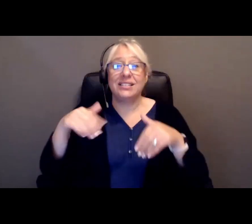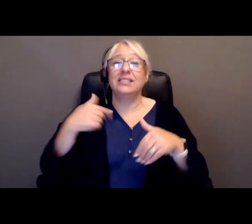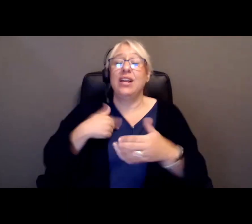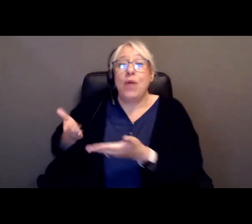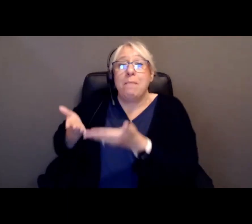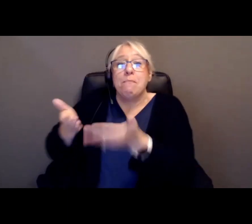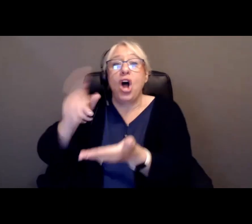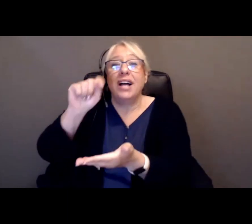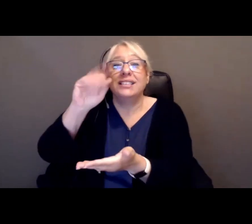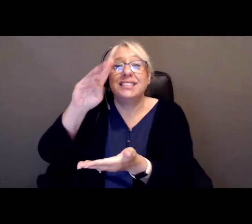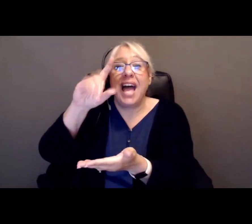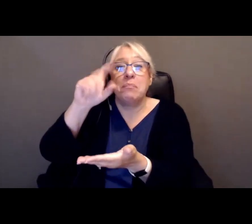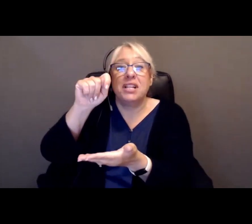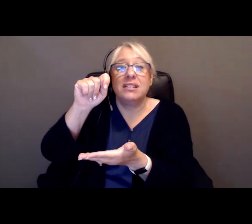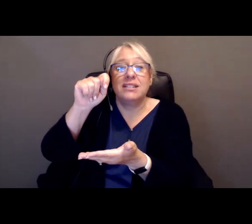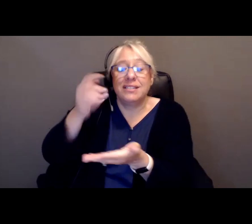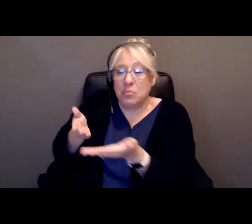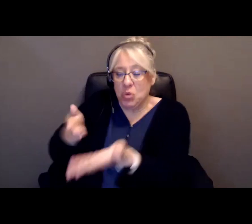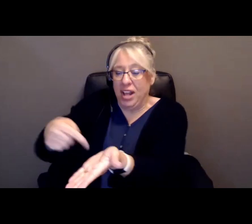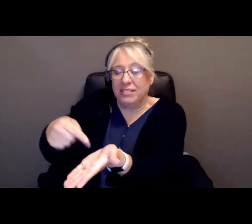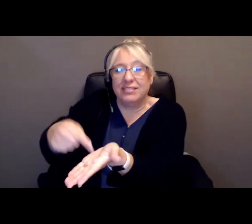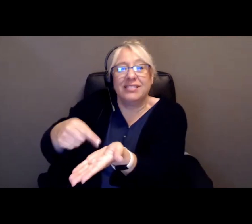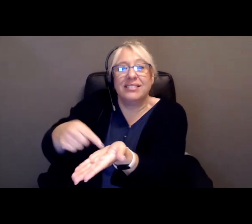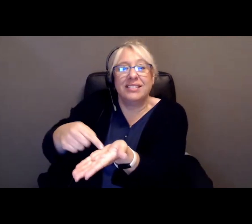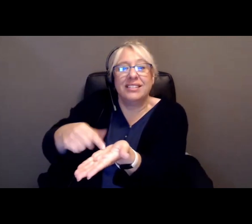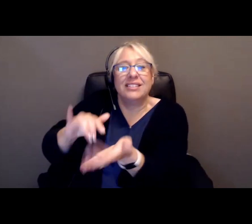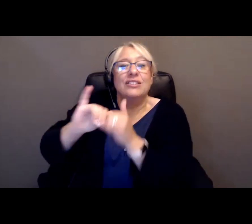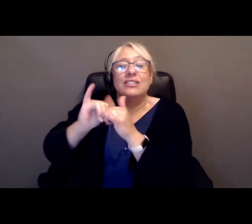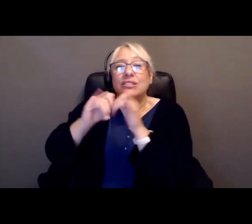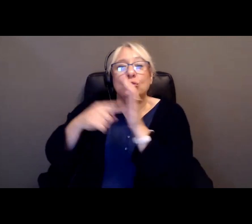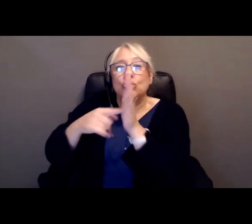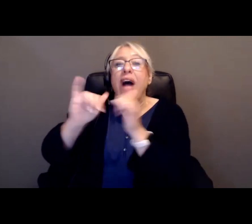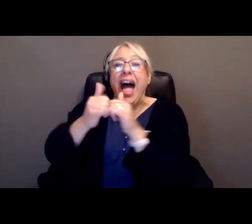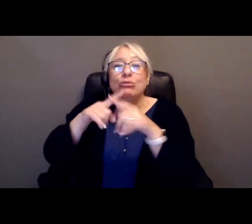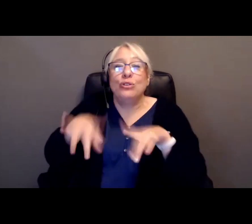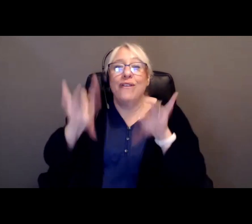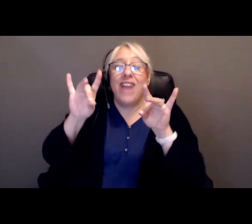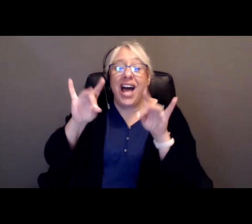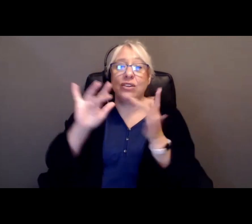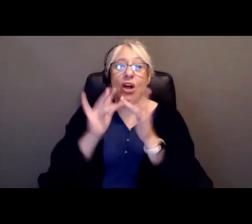them and showed them how they could start finding things online. To this day, there's still a huge